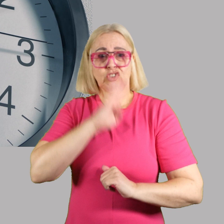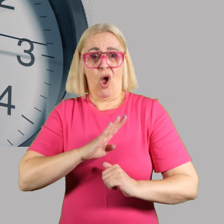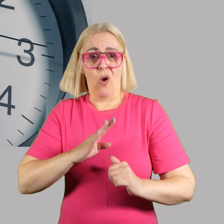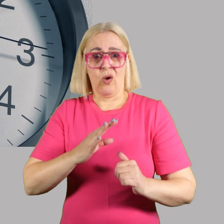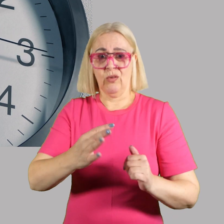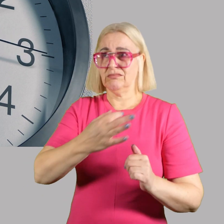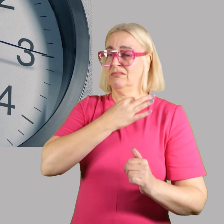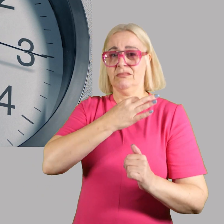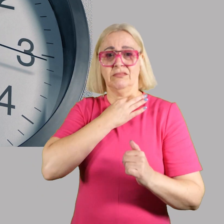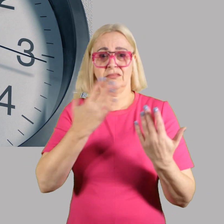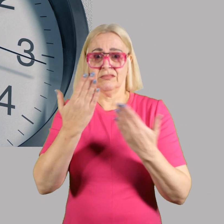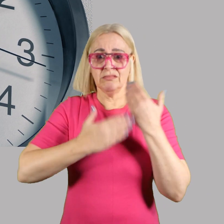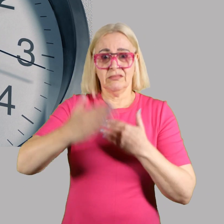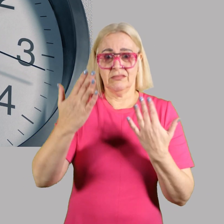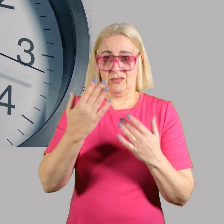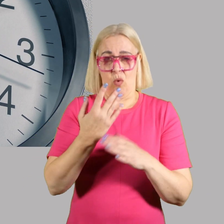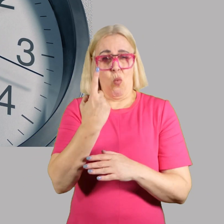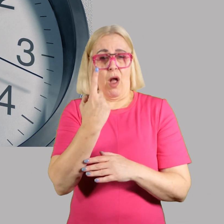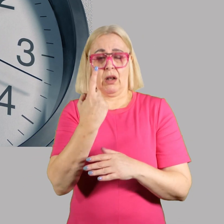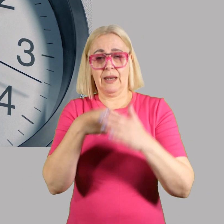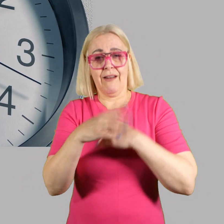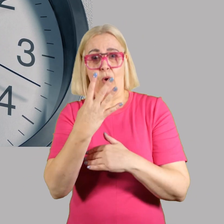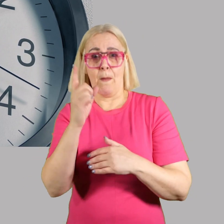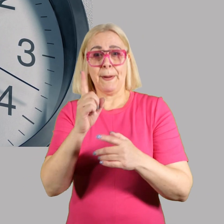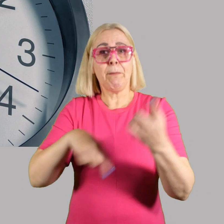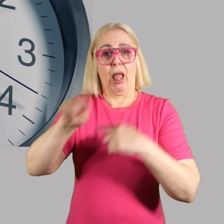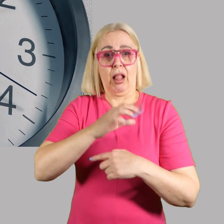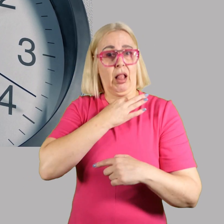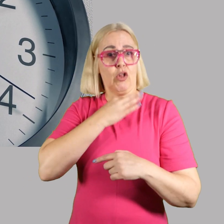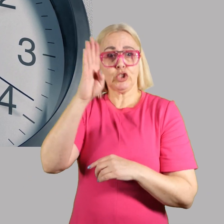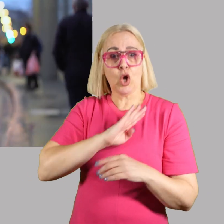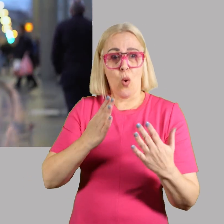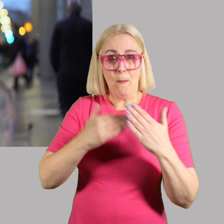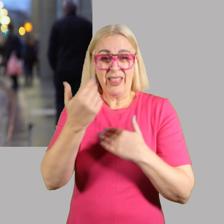Every 3 seconds, someone in the world is struck by a stroke